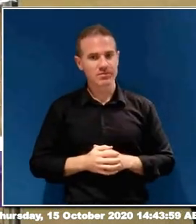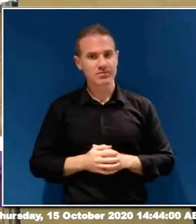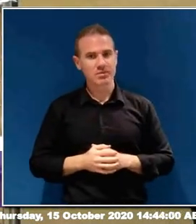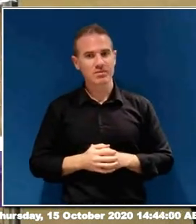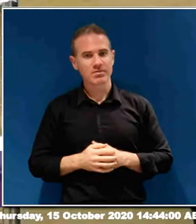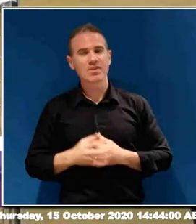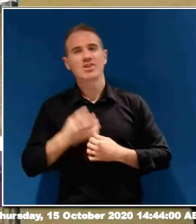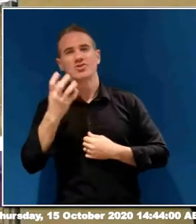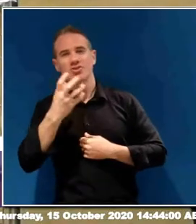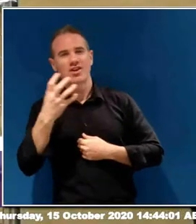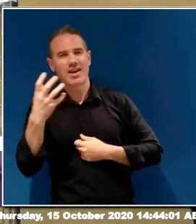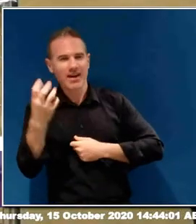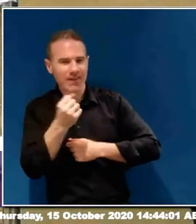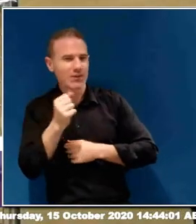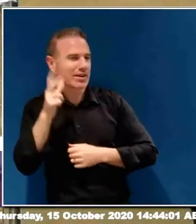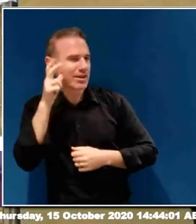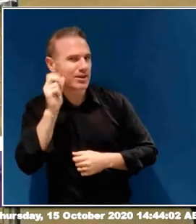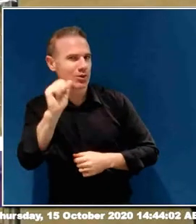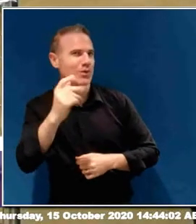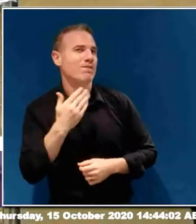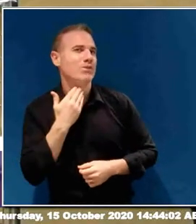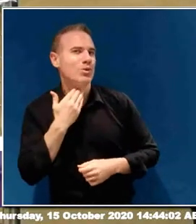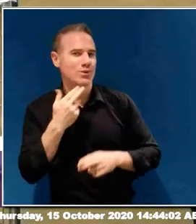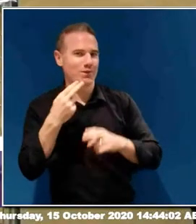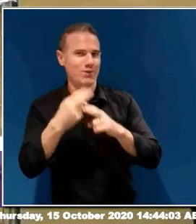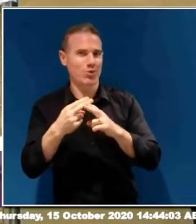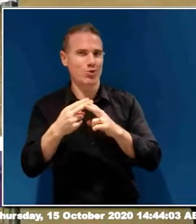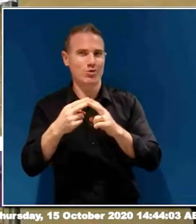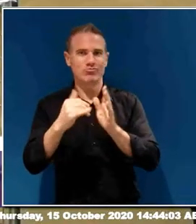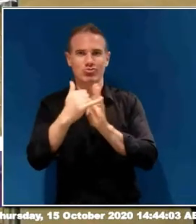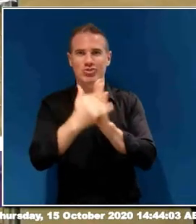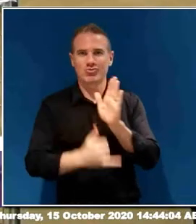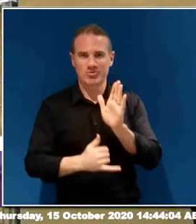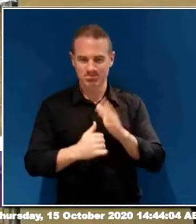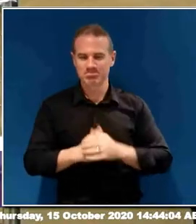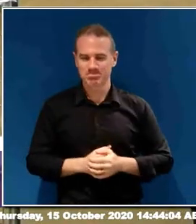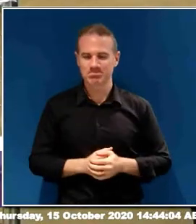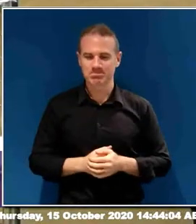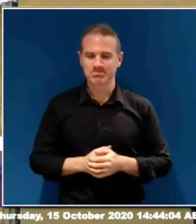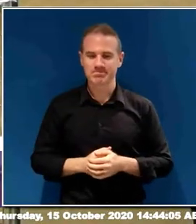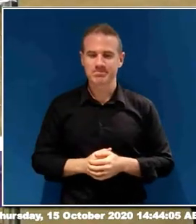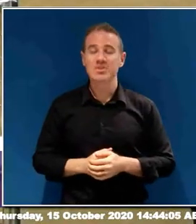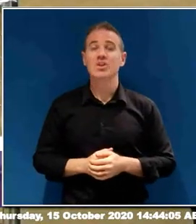And they might get treatments which aren't appropriate for them? Yes.